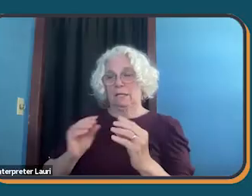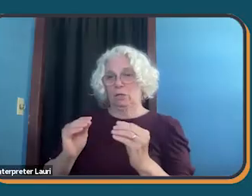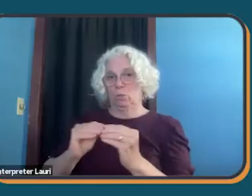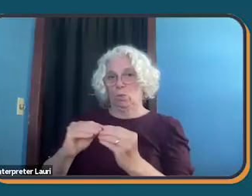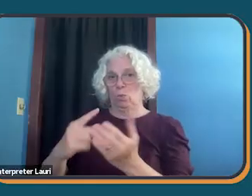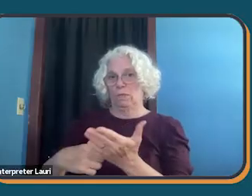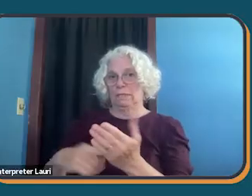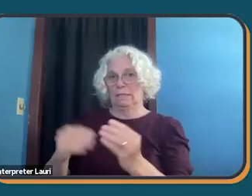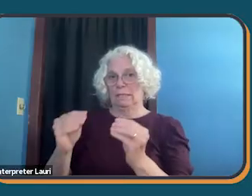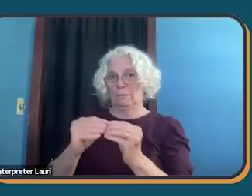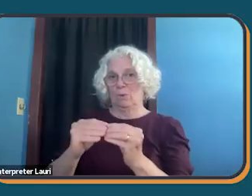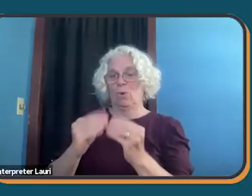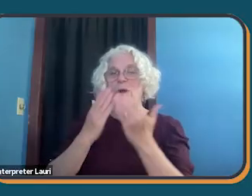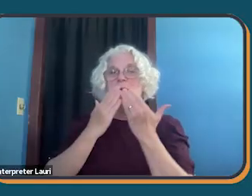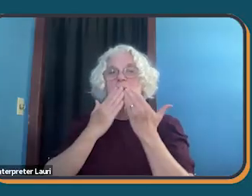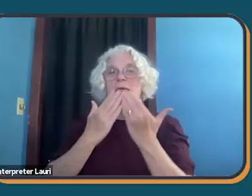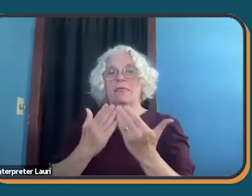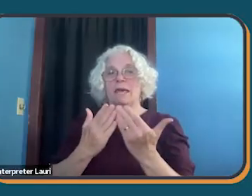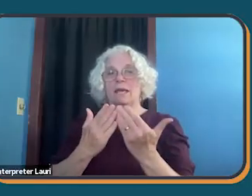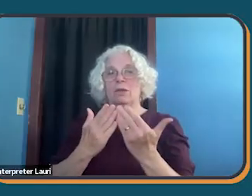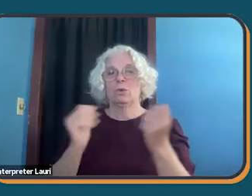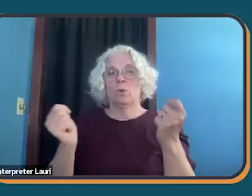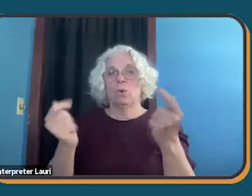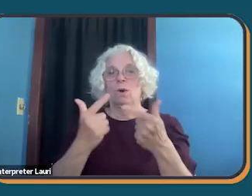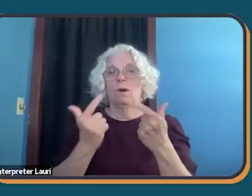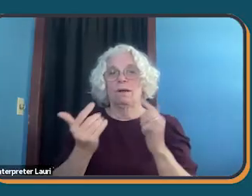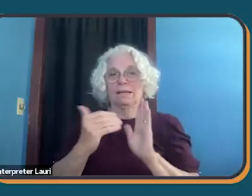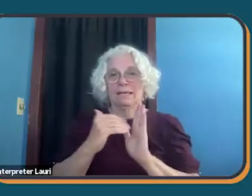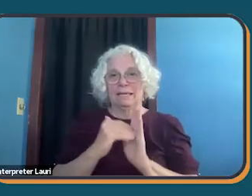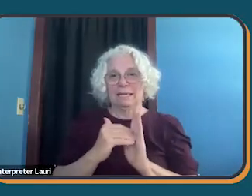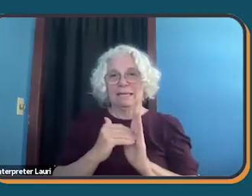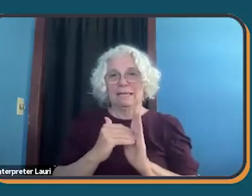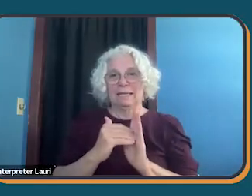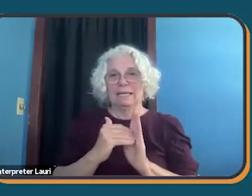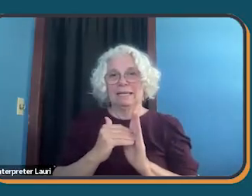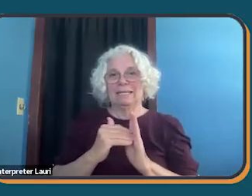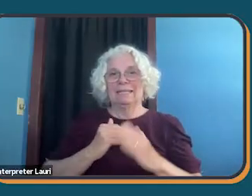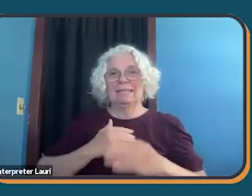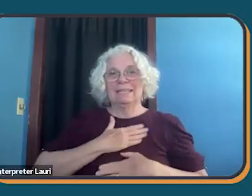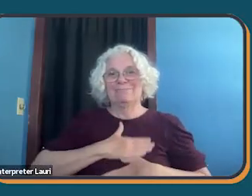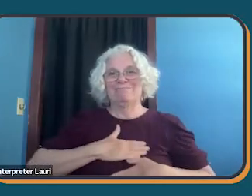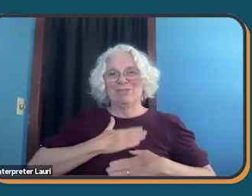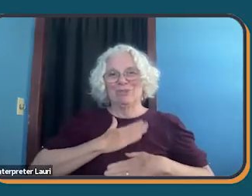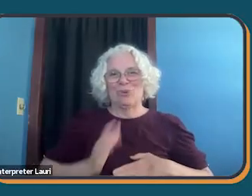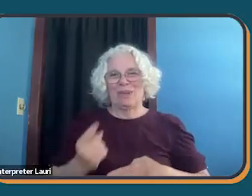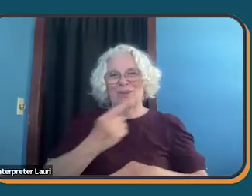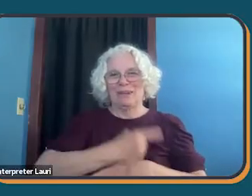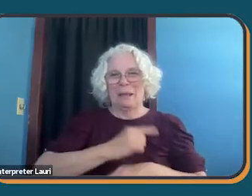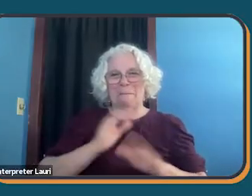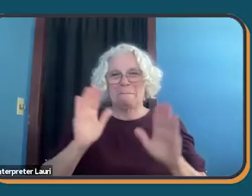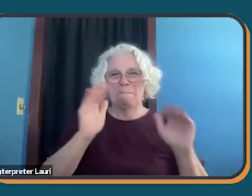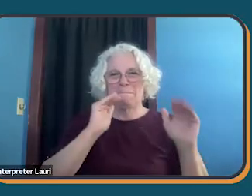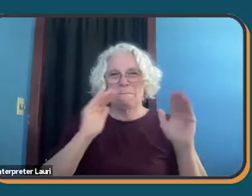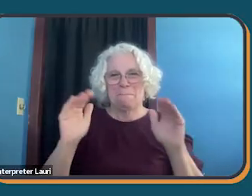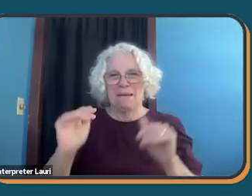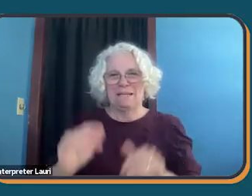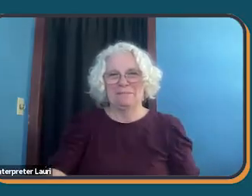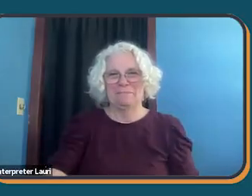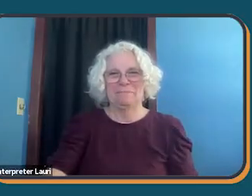and discuss. So, thank you, everyone, again, and hope everyone has a wonderful day.